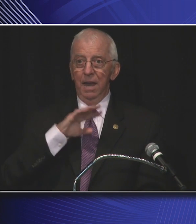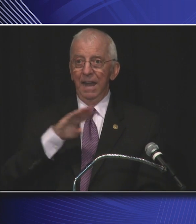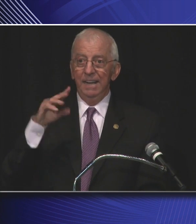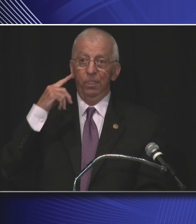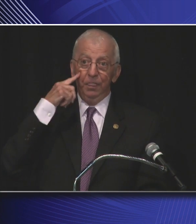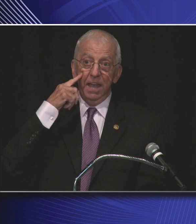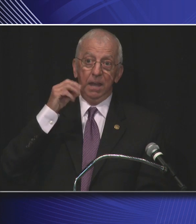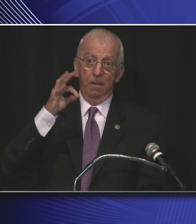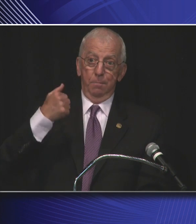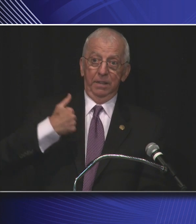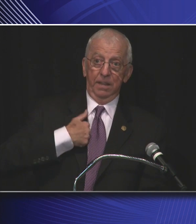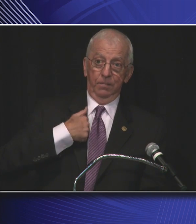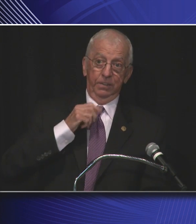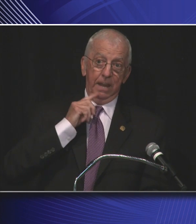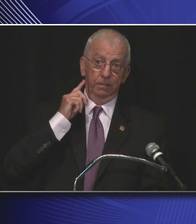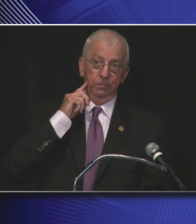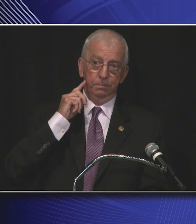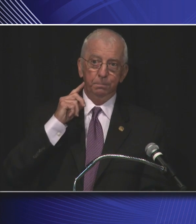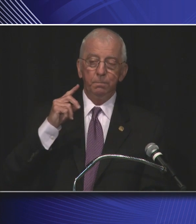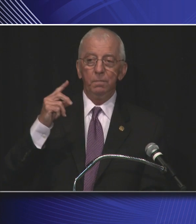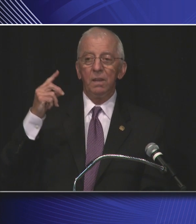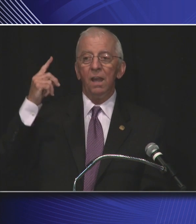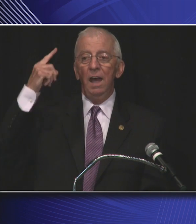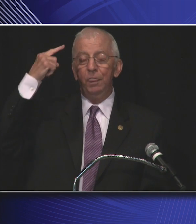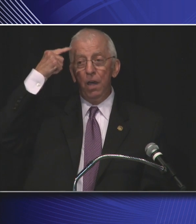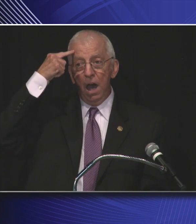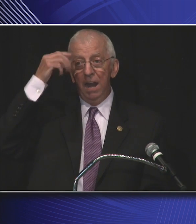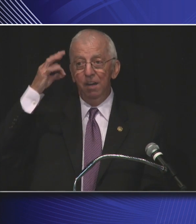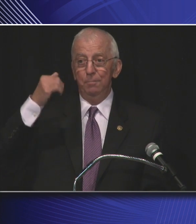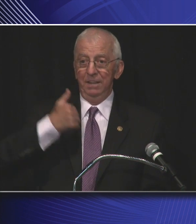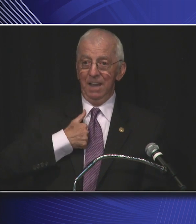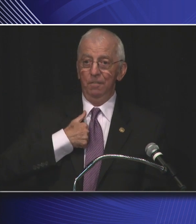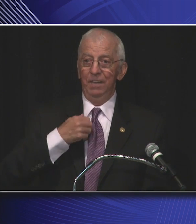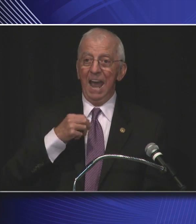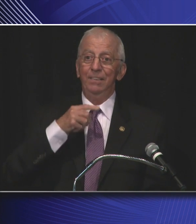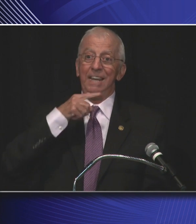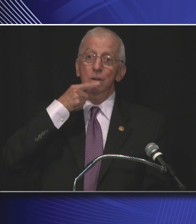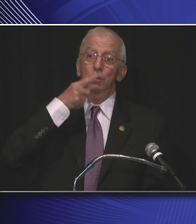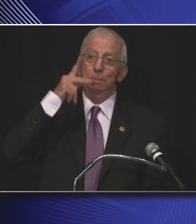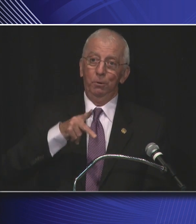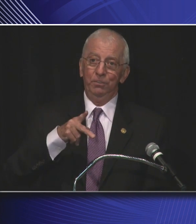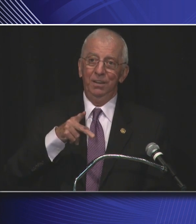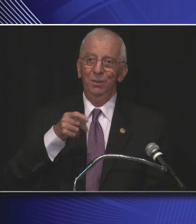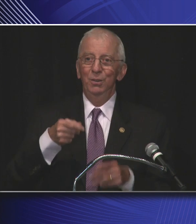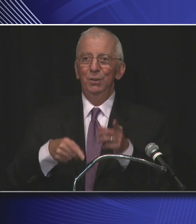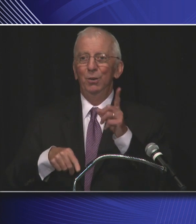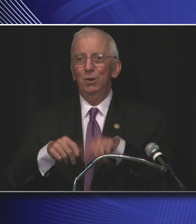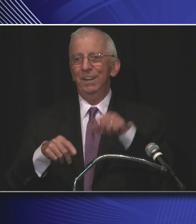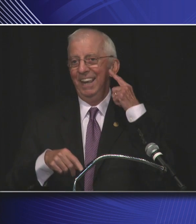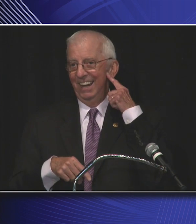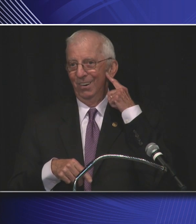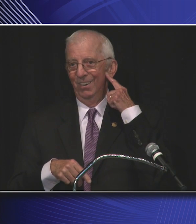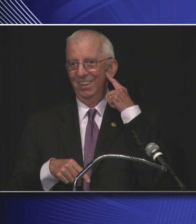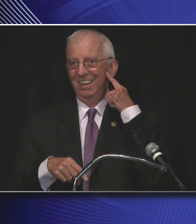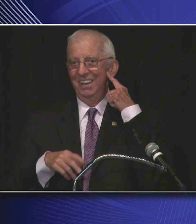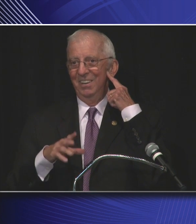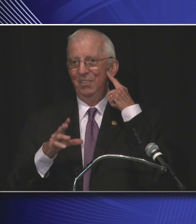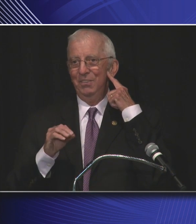I didn't think of myself as deaf. I thought of myself as a hearing person who couldn't hear.